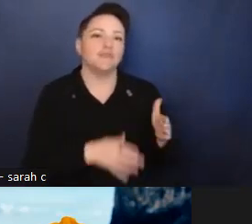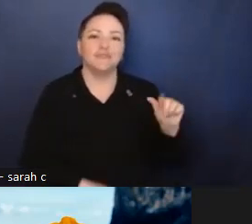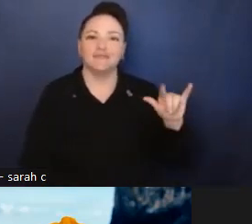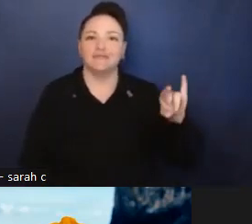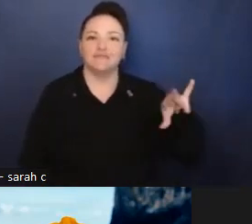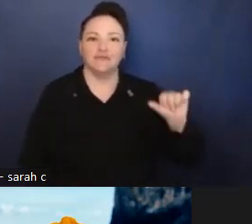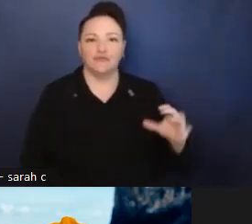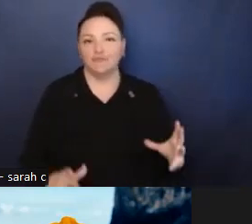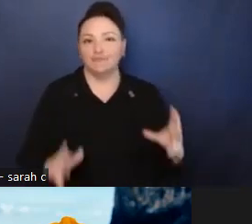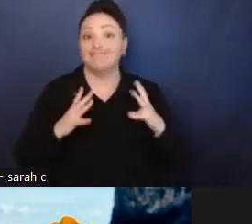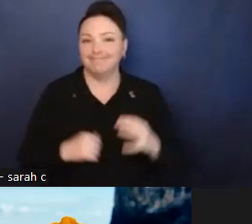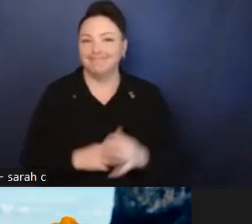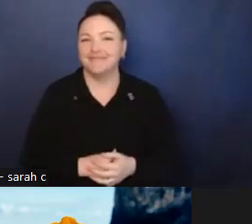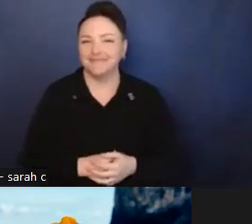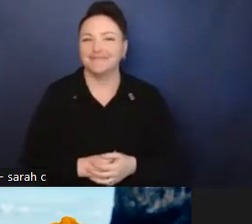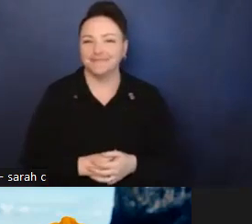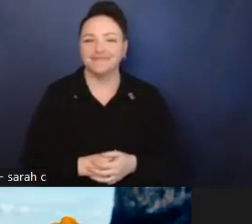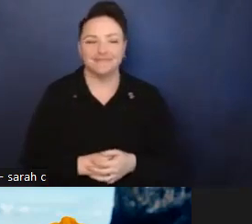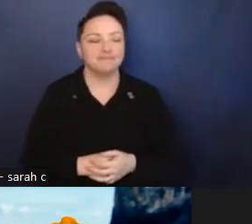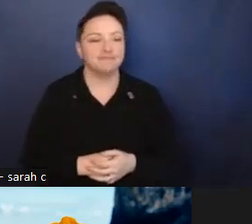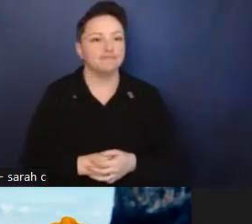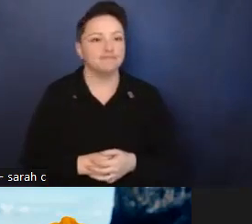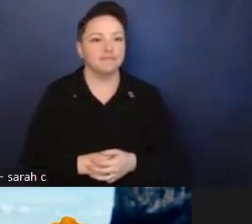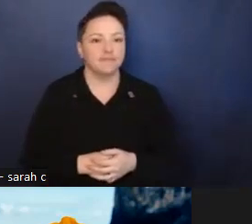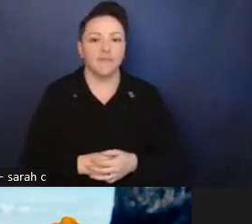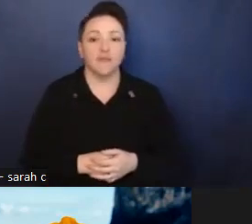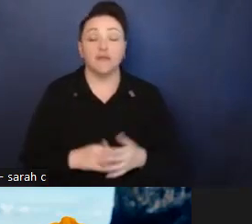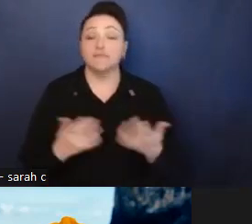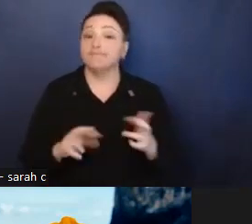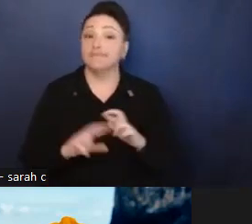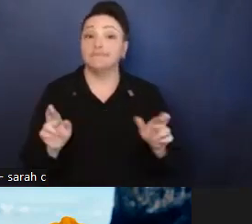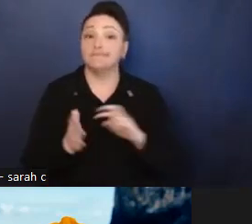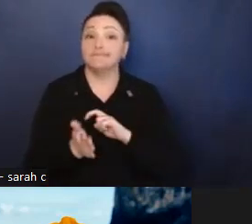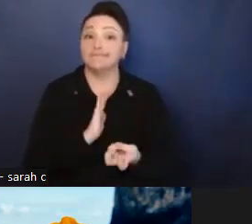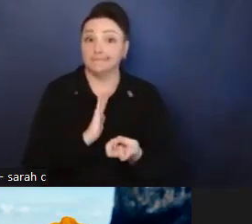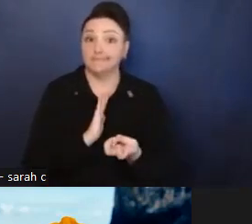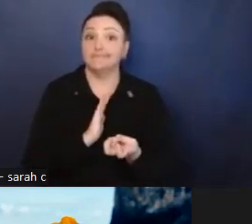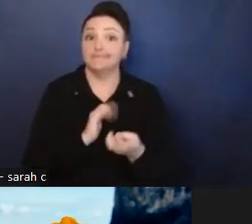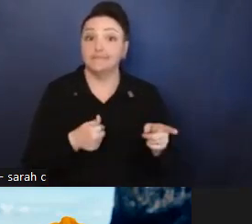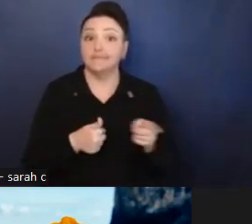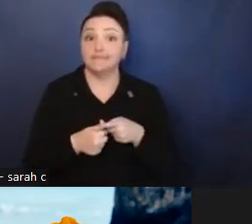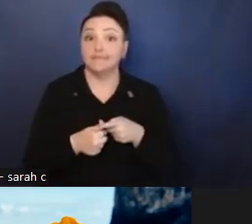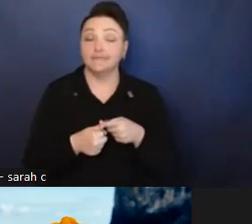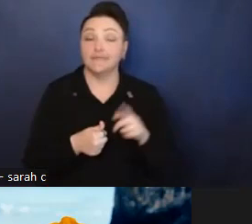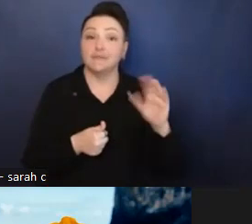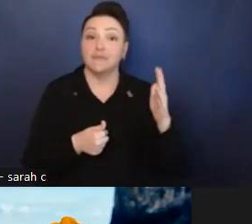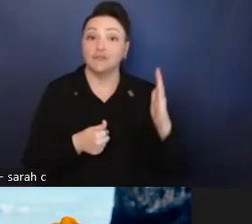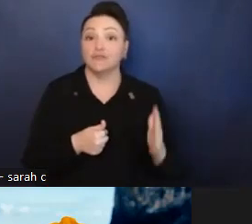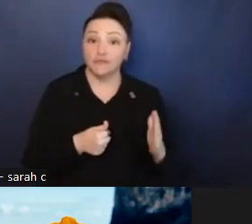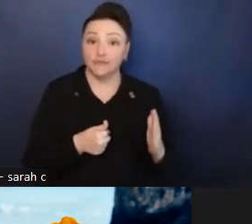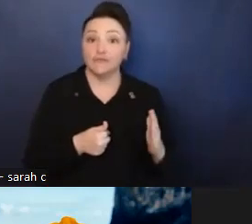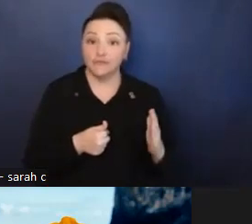I want to welcome you and I think I wanted to jump right into our first speaker but sunny